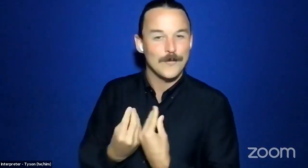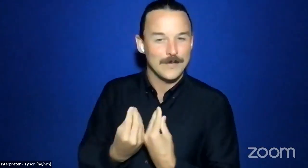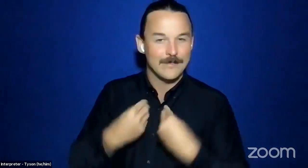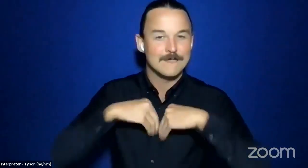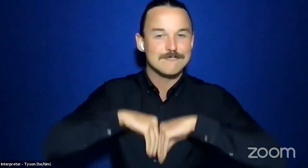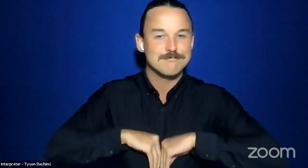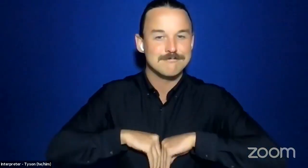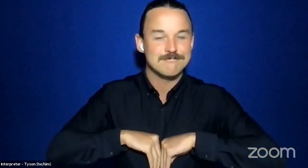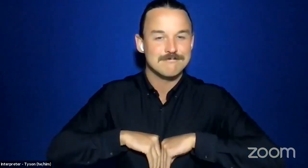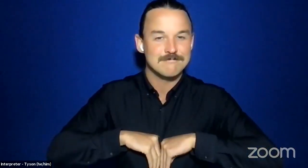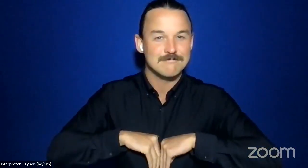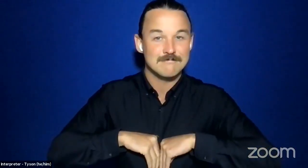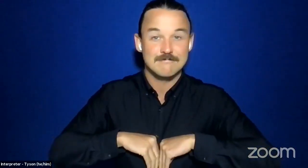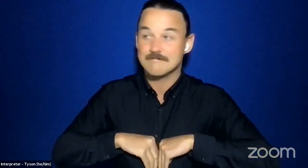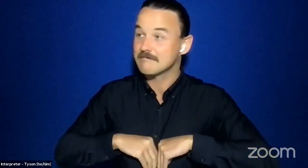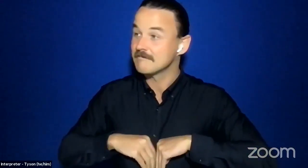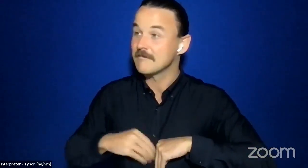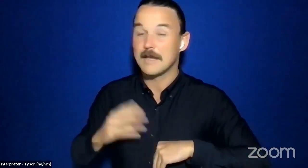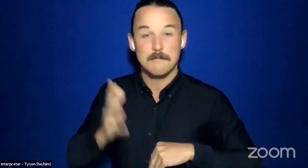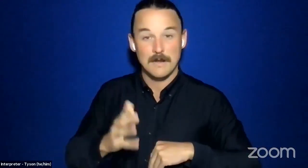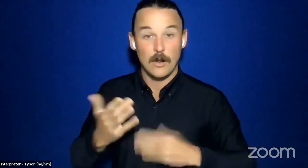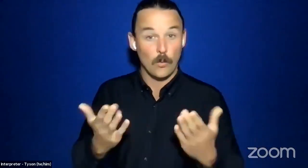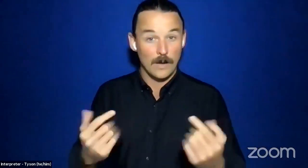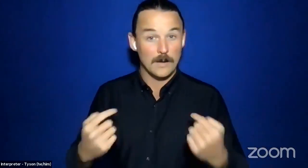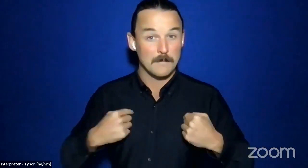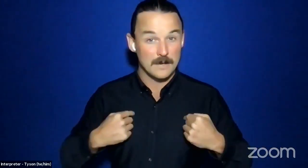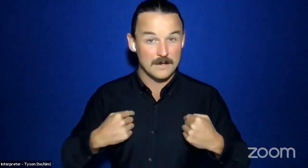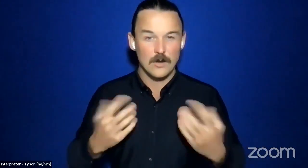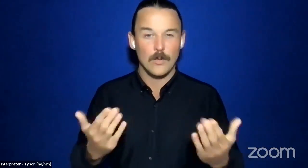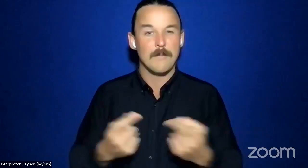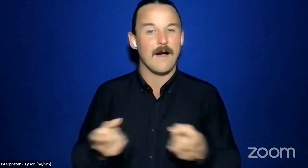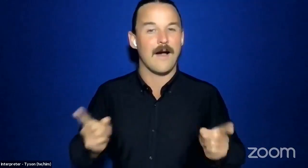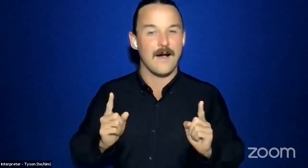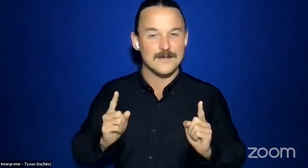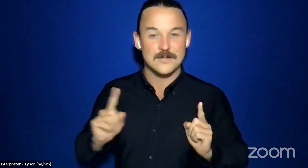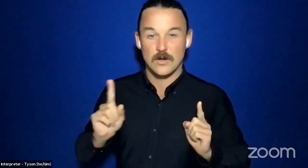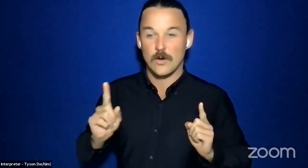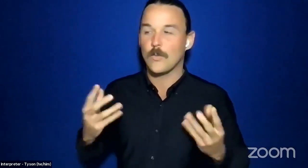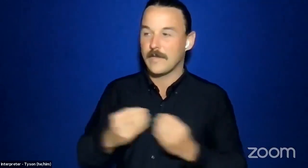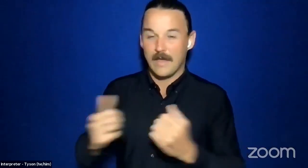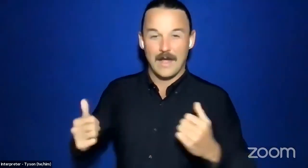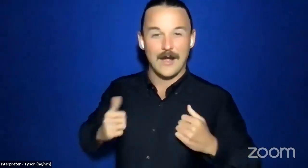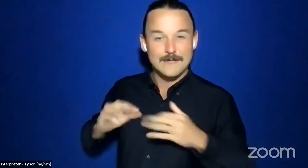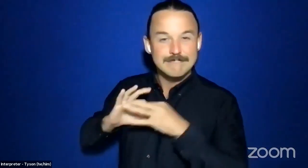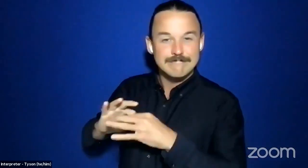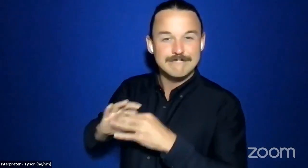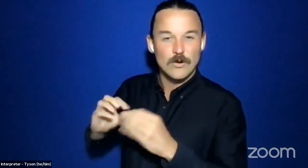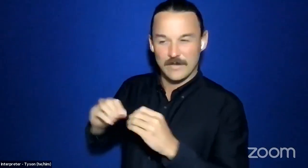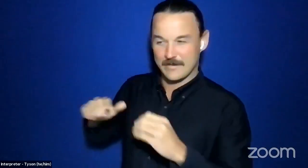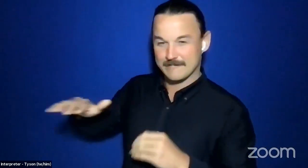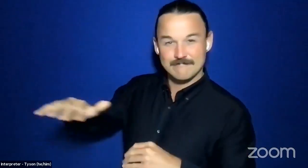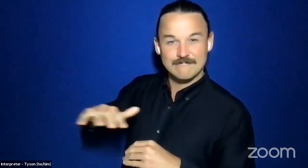they will come in. r for people of that claim group or nation, a welcoming me to a place they actually welcoming us to the interval. tionship lationship we have with that we have with their place.